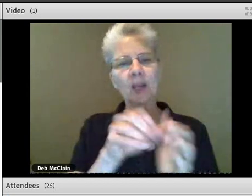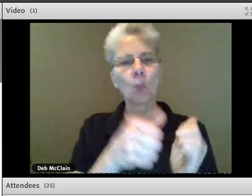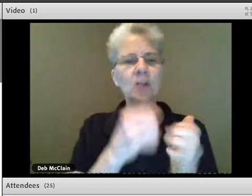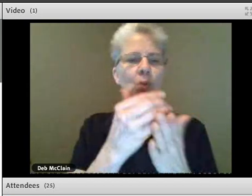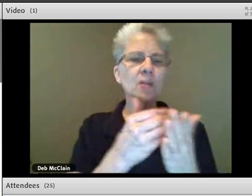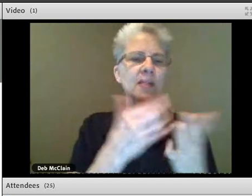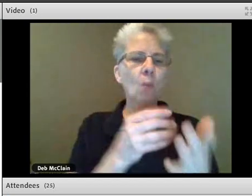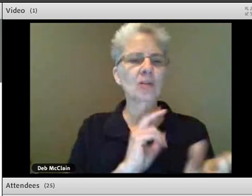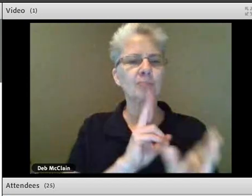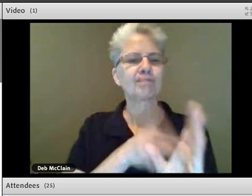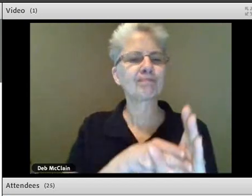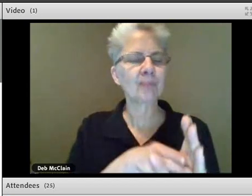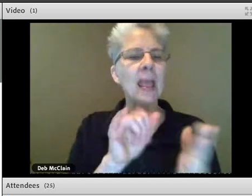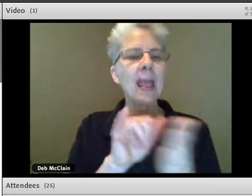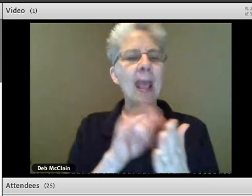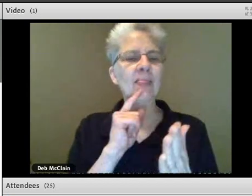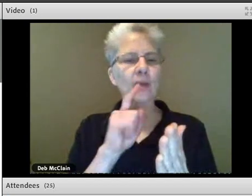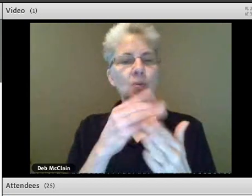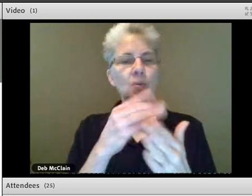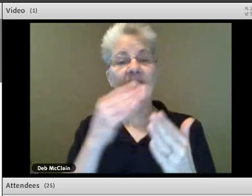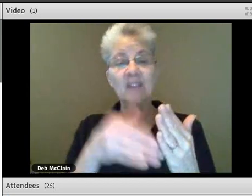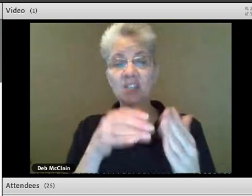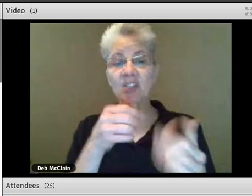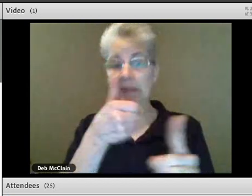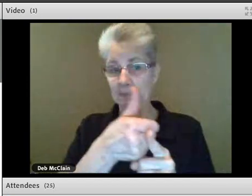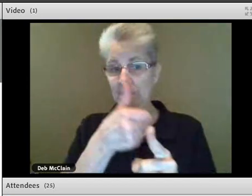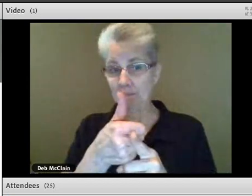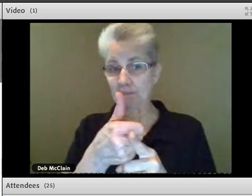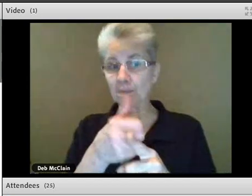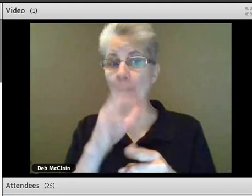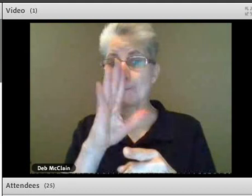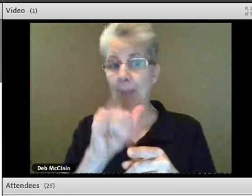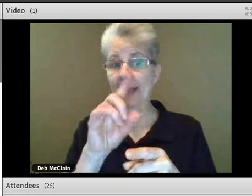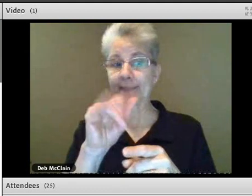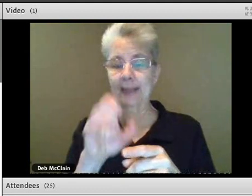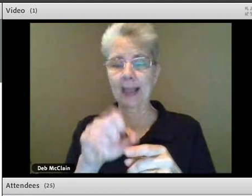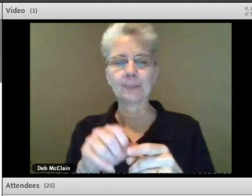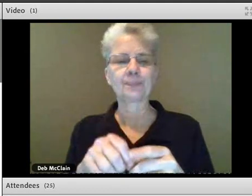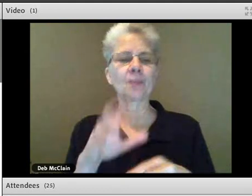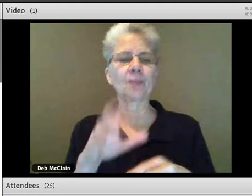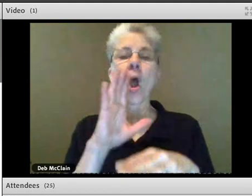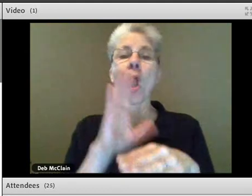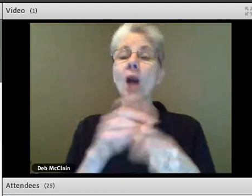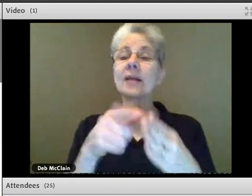and what days they're supposed to be completed. So on demand is also joining